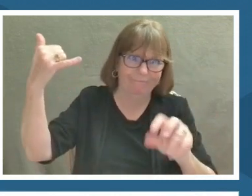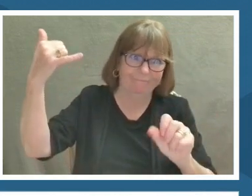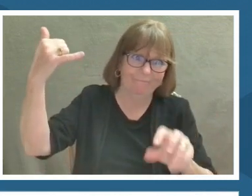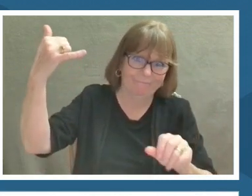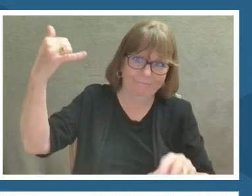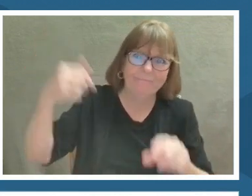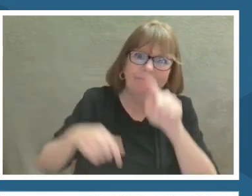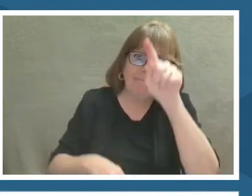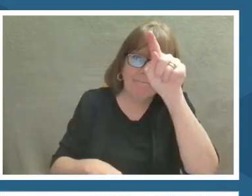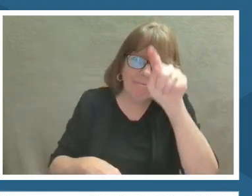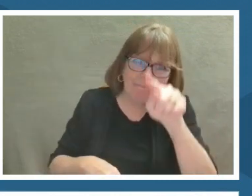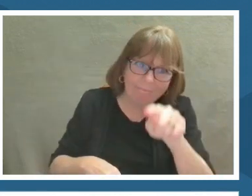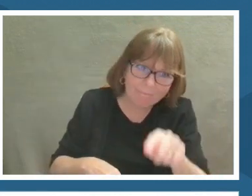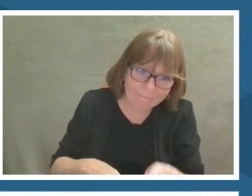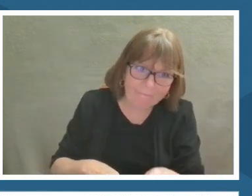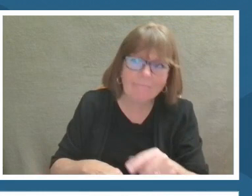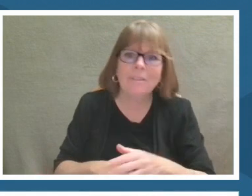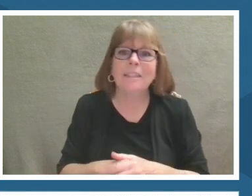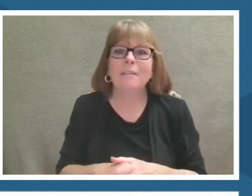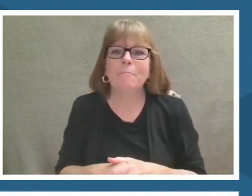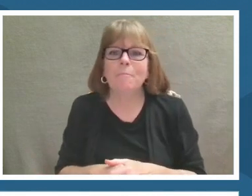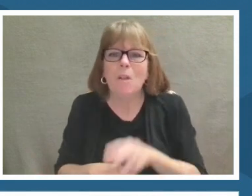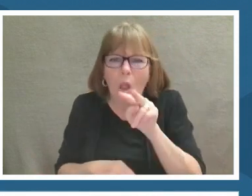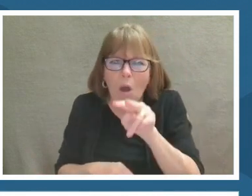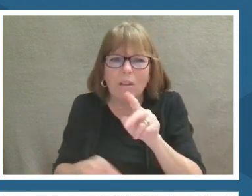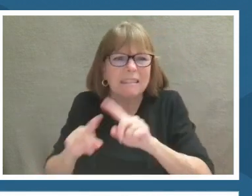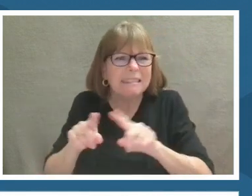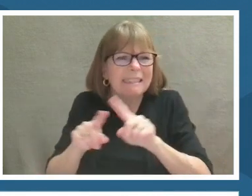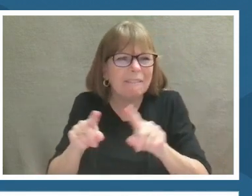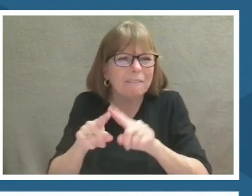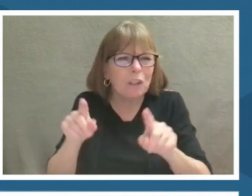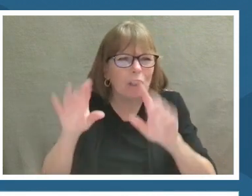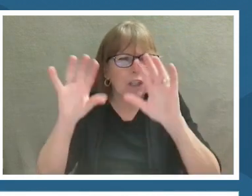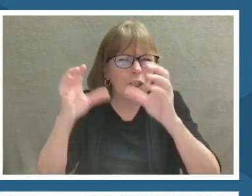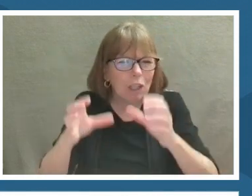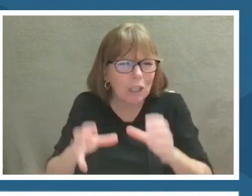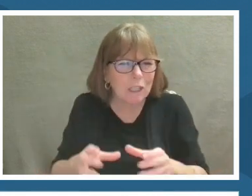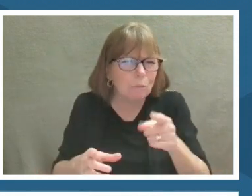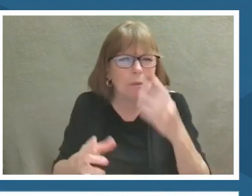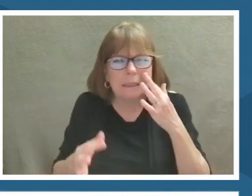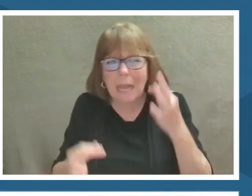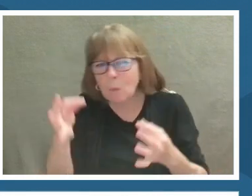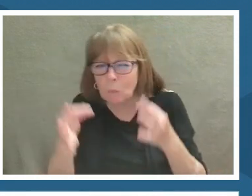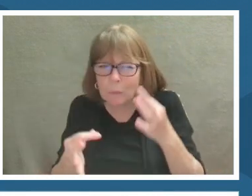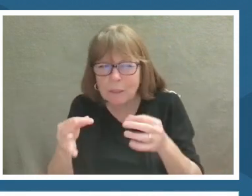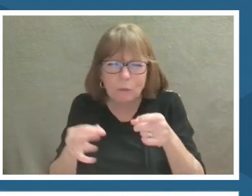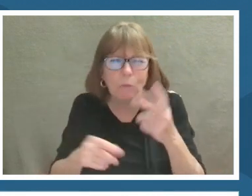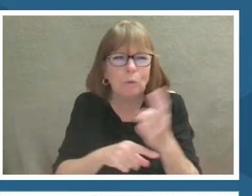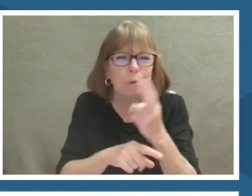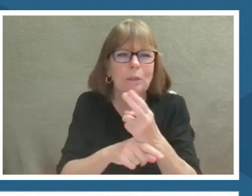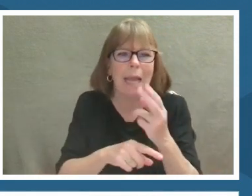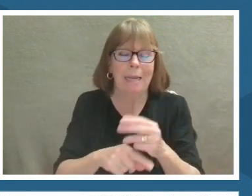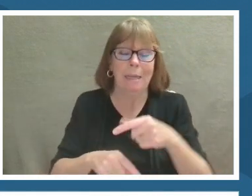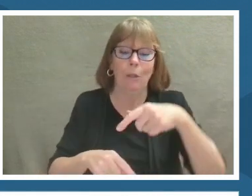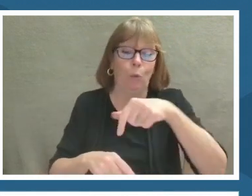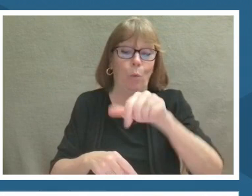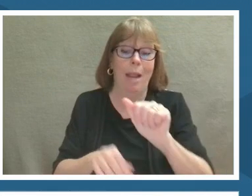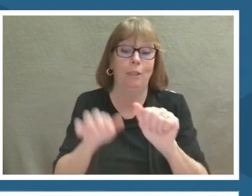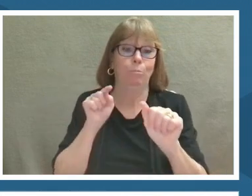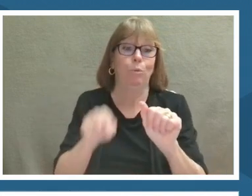problem-based learning place-based learning phenomenon based learning work